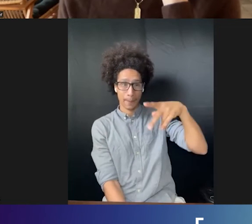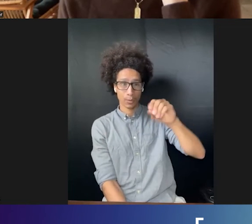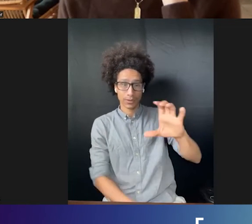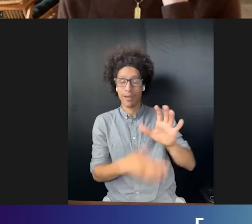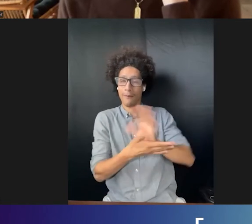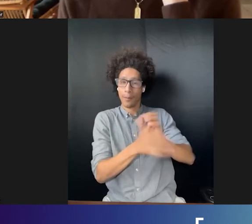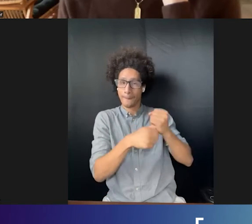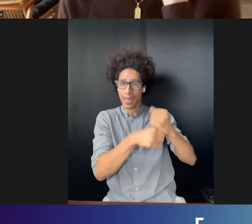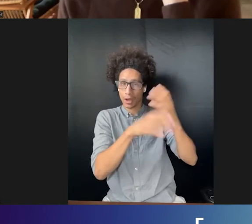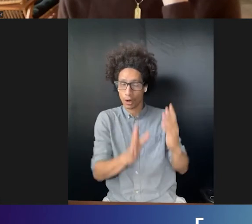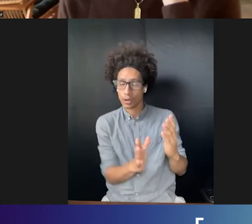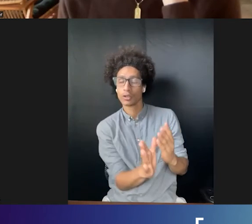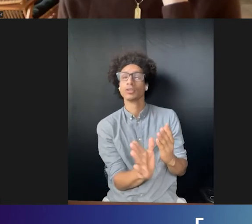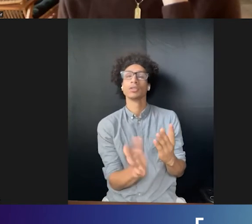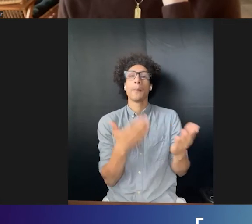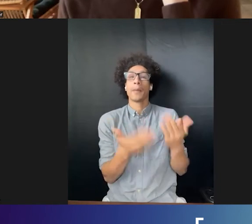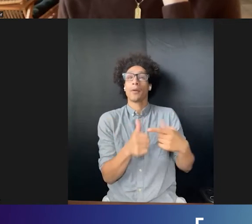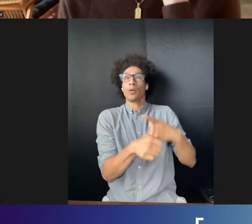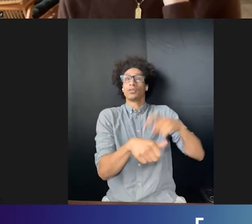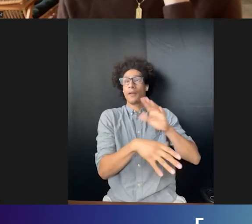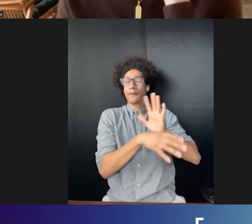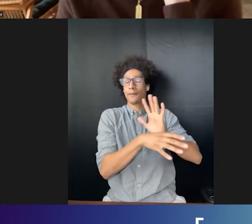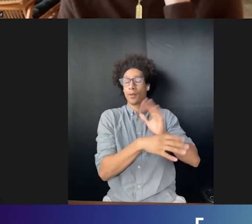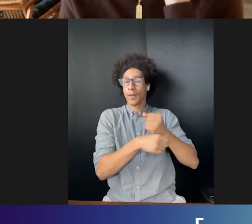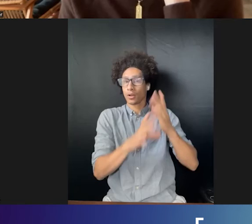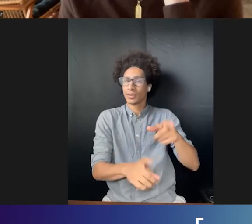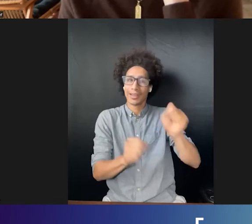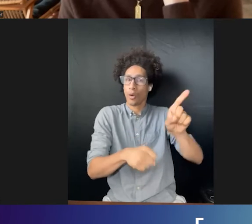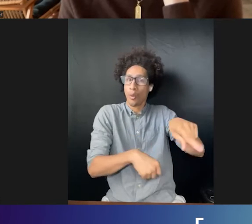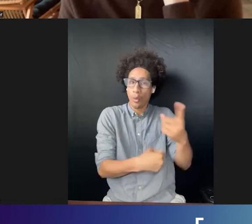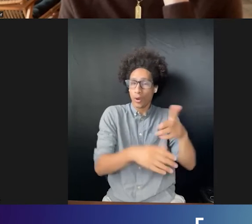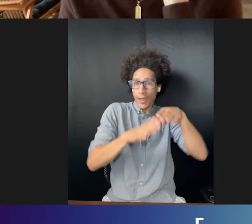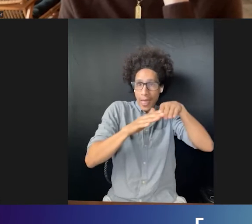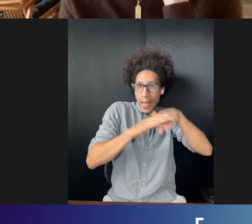they can only access funding if they give a distribution rights